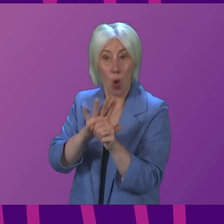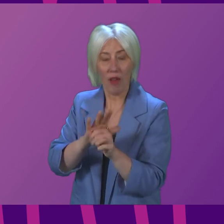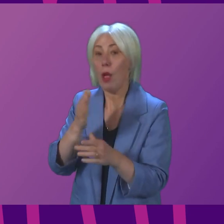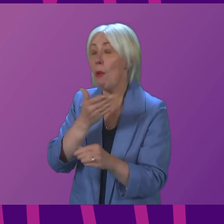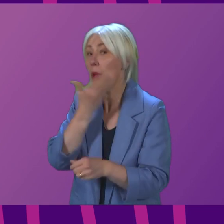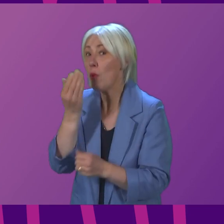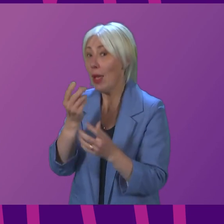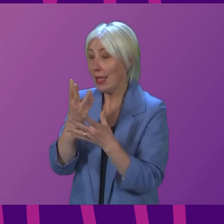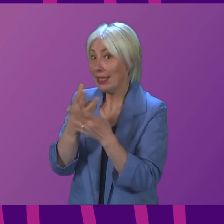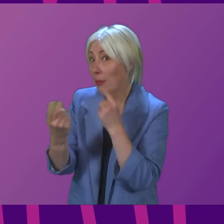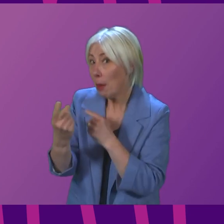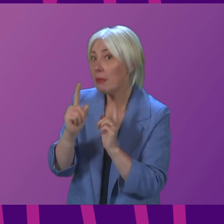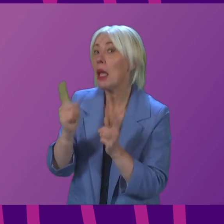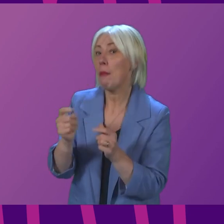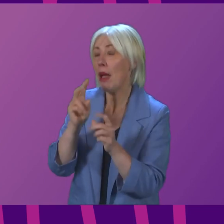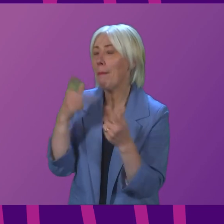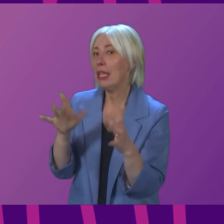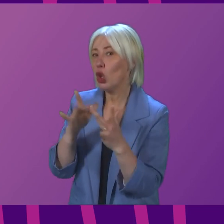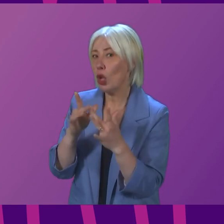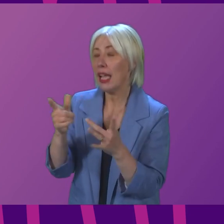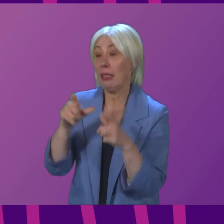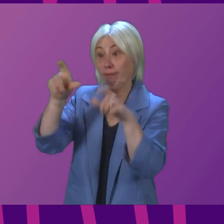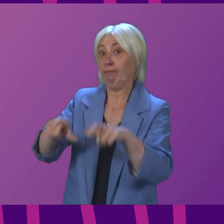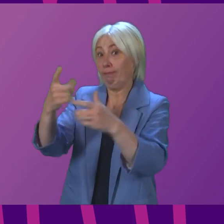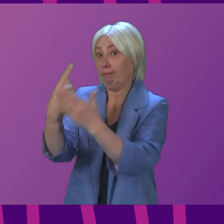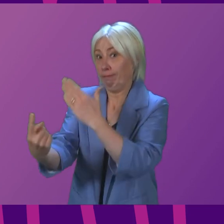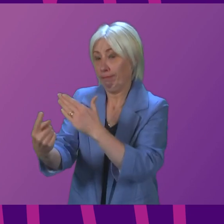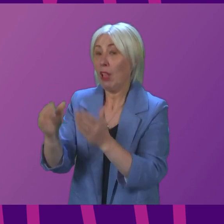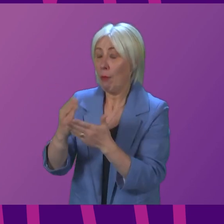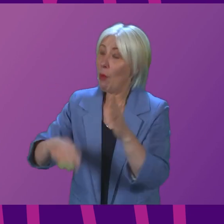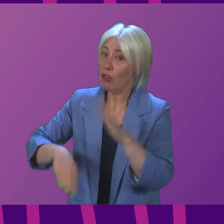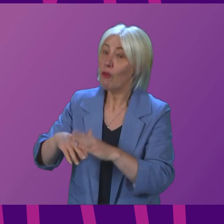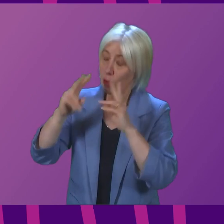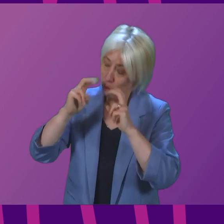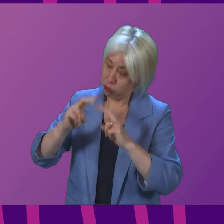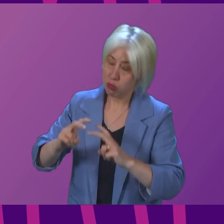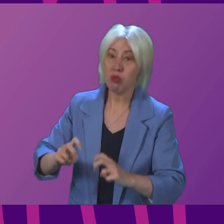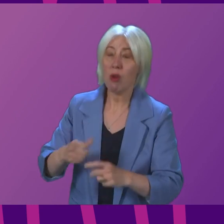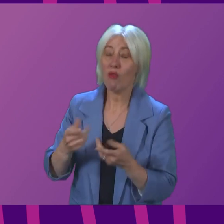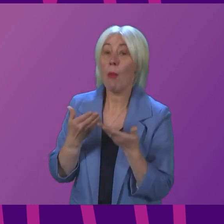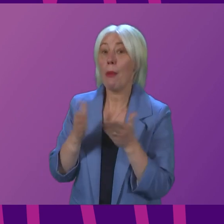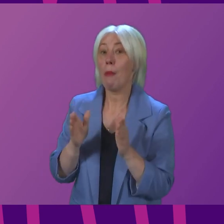It is right and proper that these matters are fully scrutinised by the public inquiry.